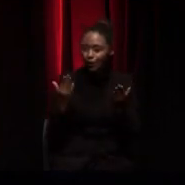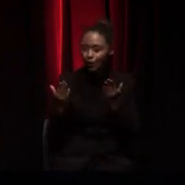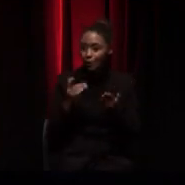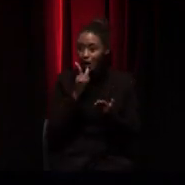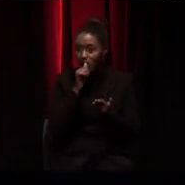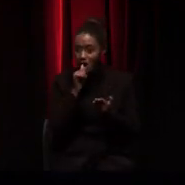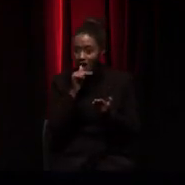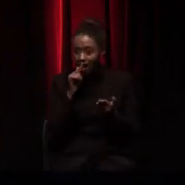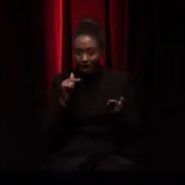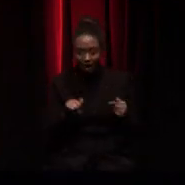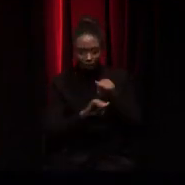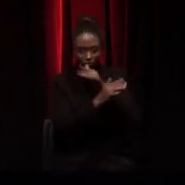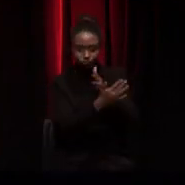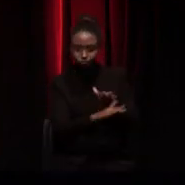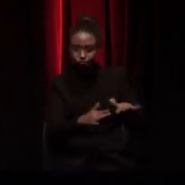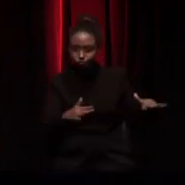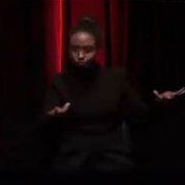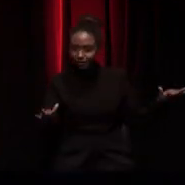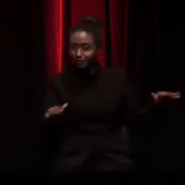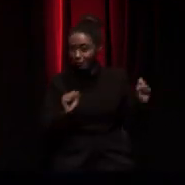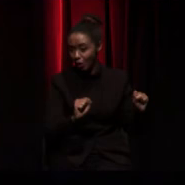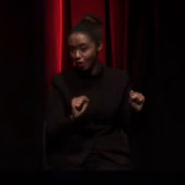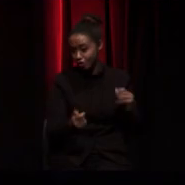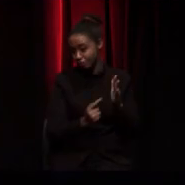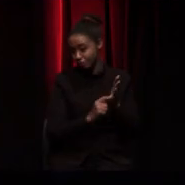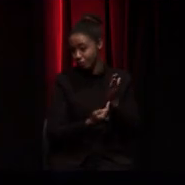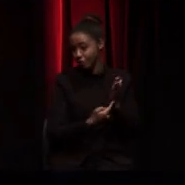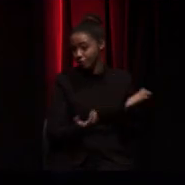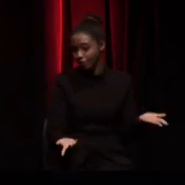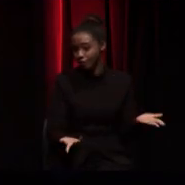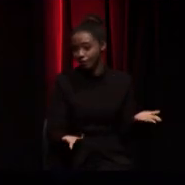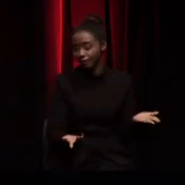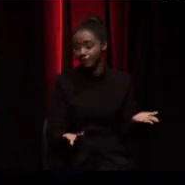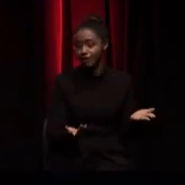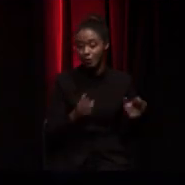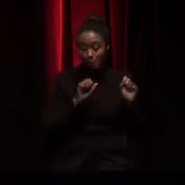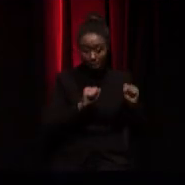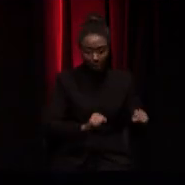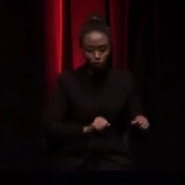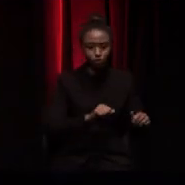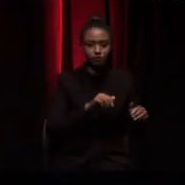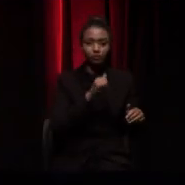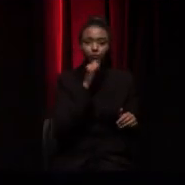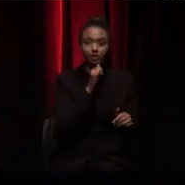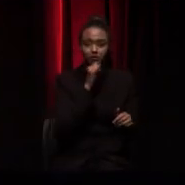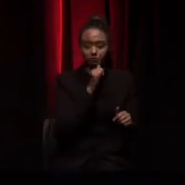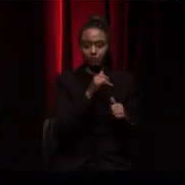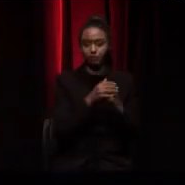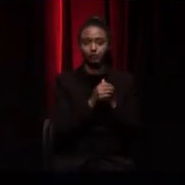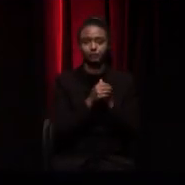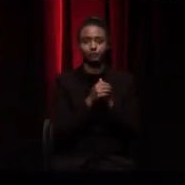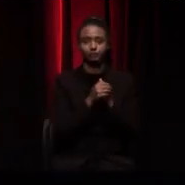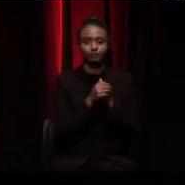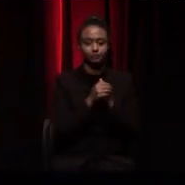and you have the idea and set as your objective